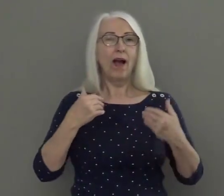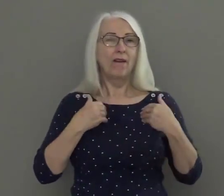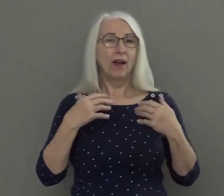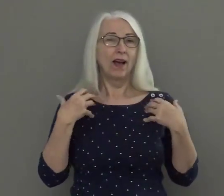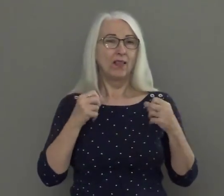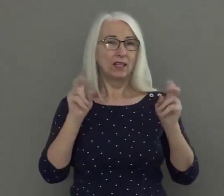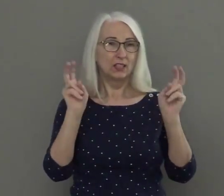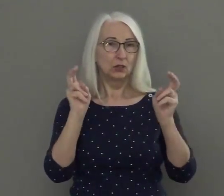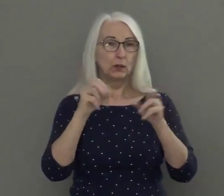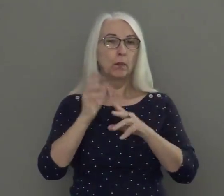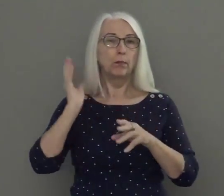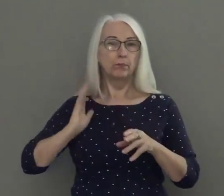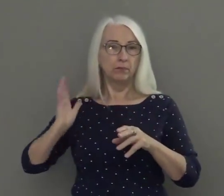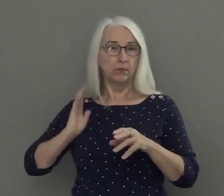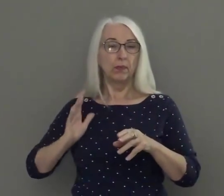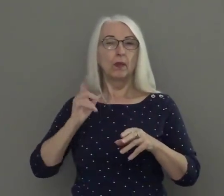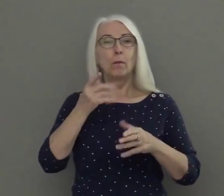or have had health issues in the past,